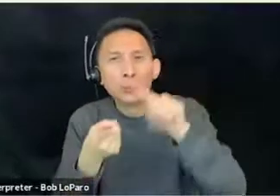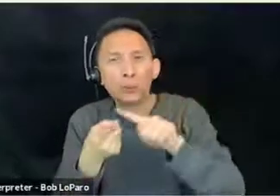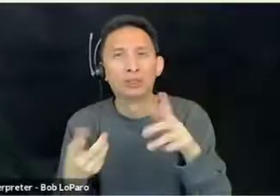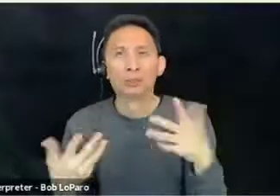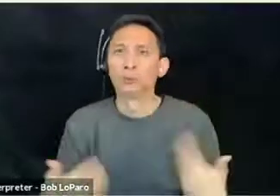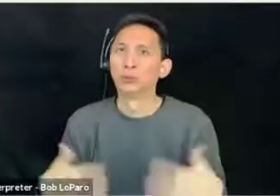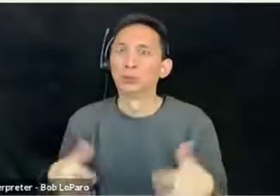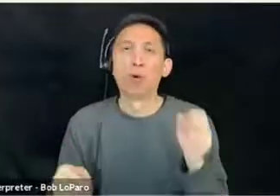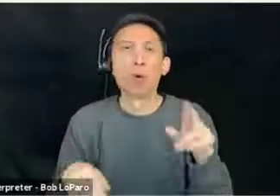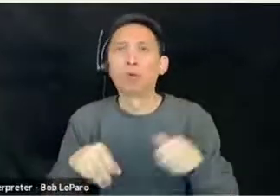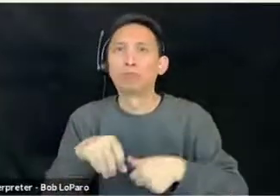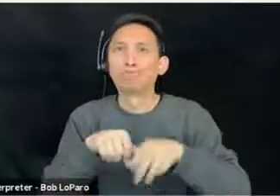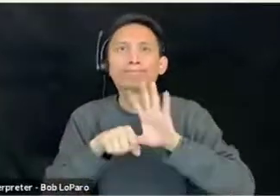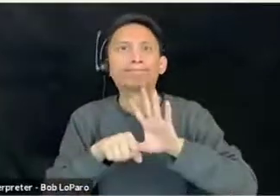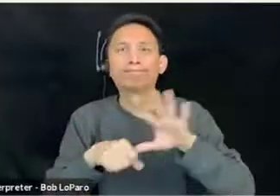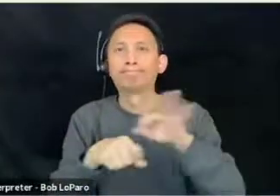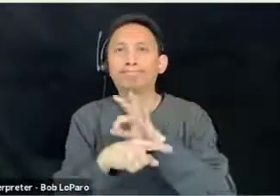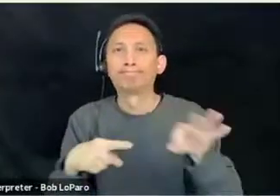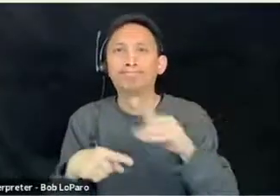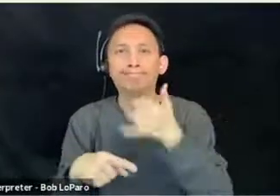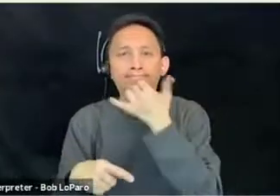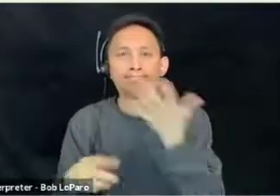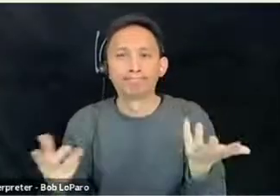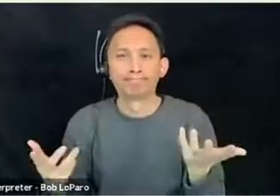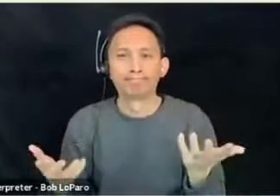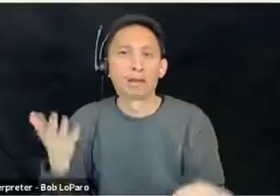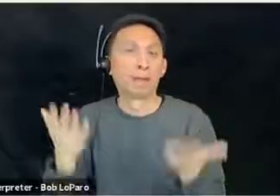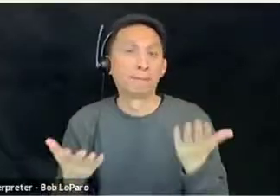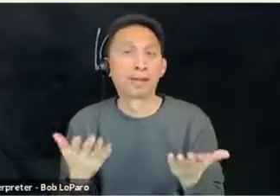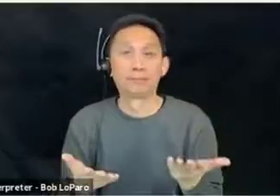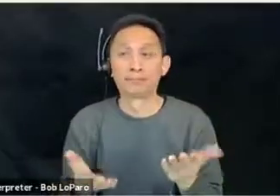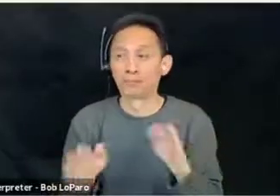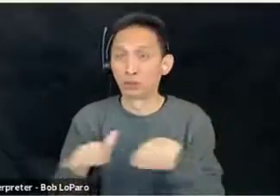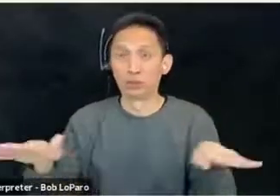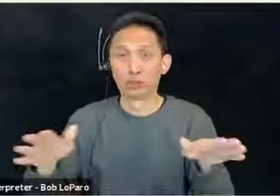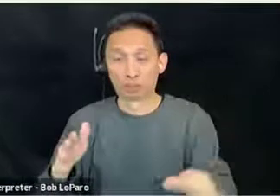These children are born and often have difficulty feeding,